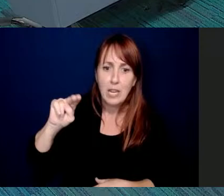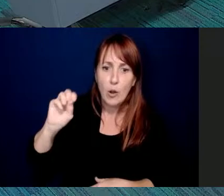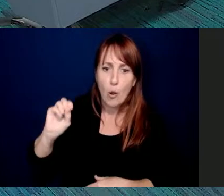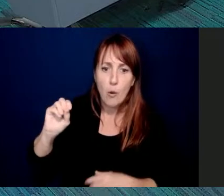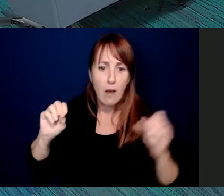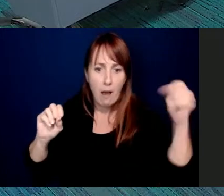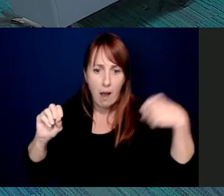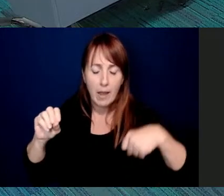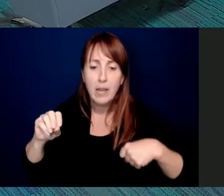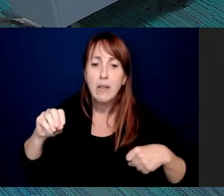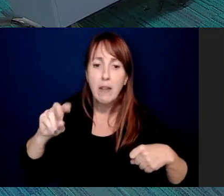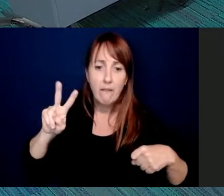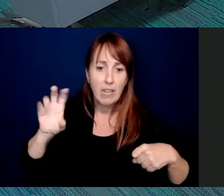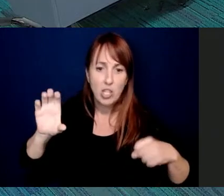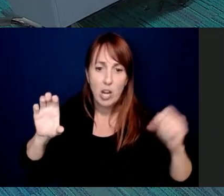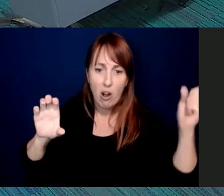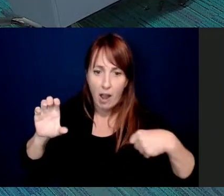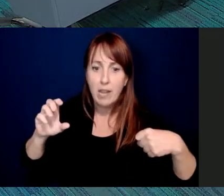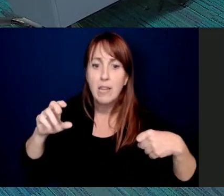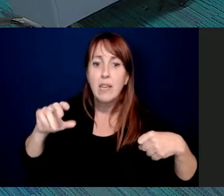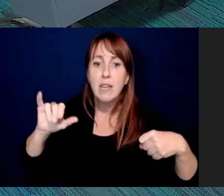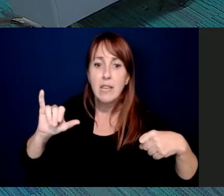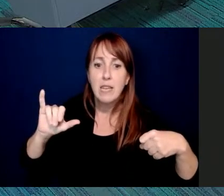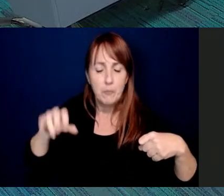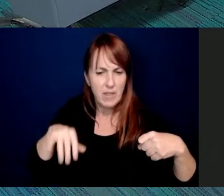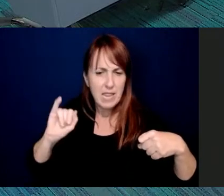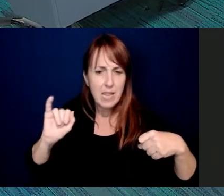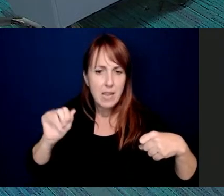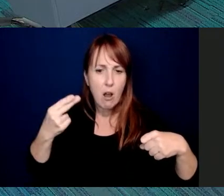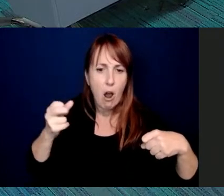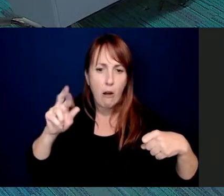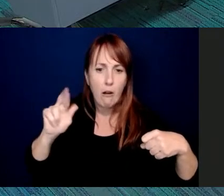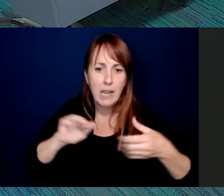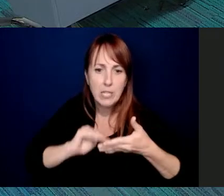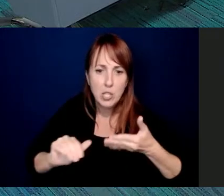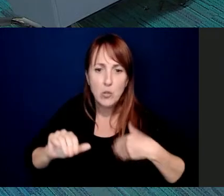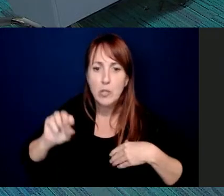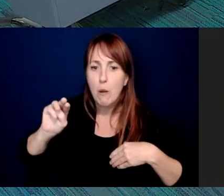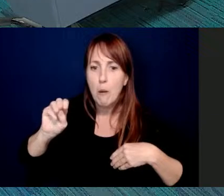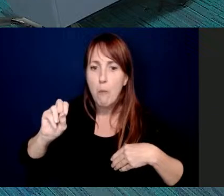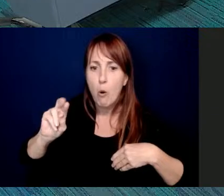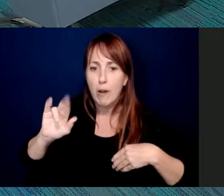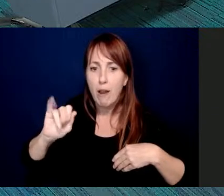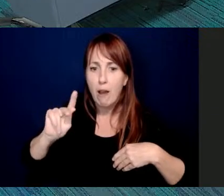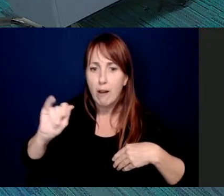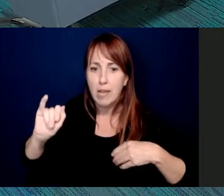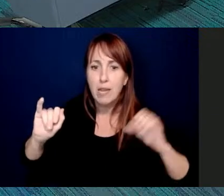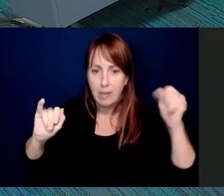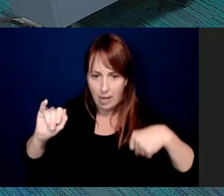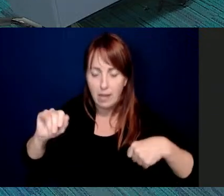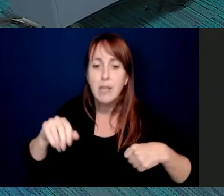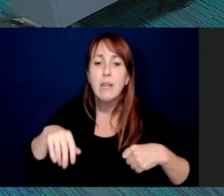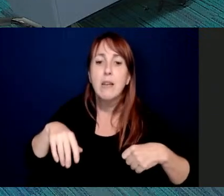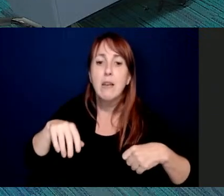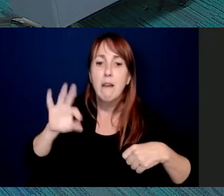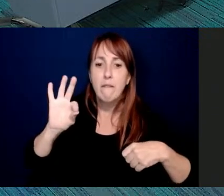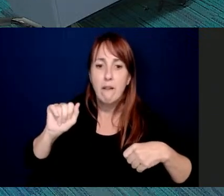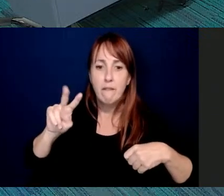Vice Chair votes Aye. Senator Yahara Excused. Senator Bki Aye. And Senator Ella Excused chair, your recommendations adopted.